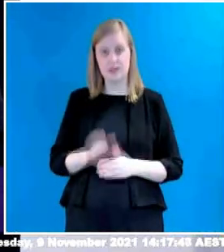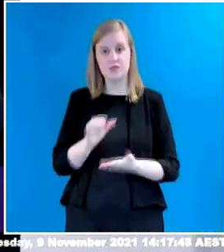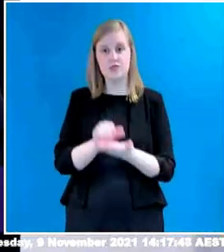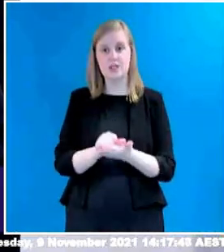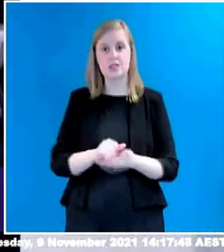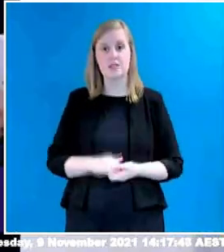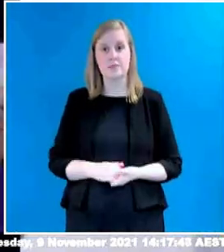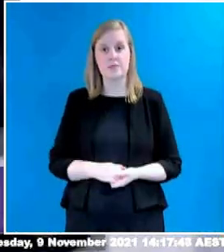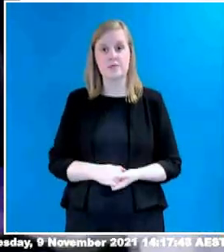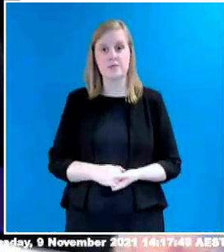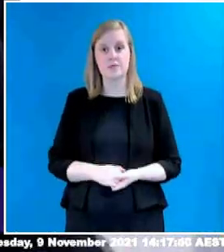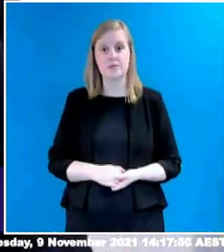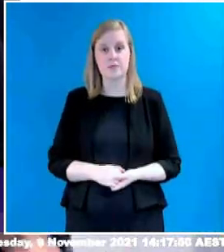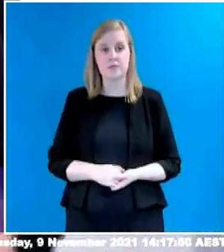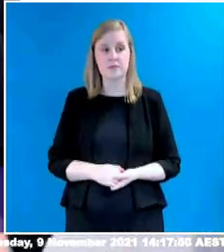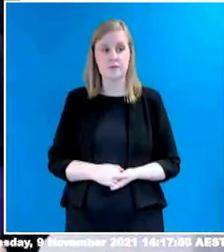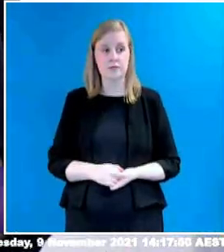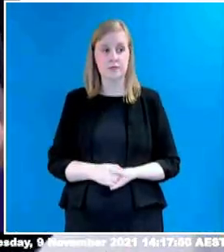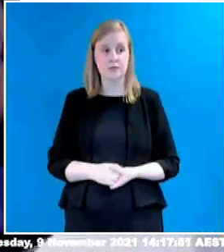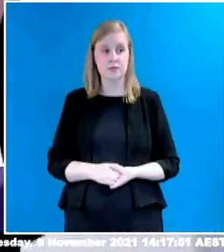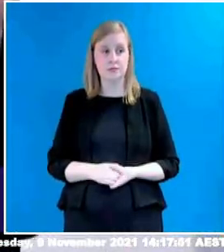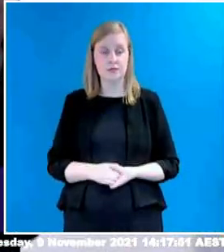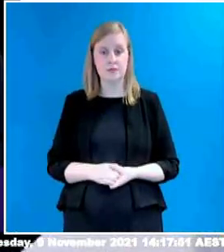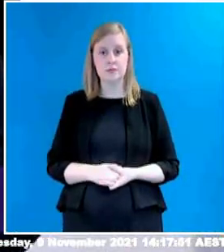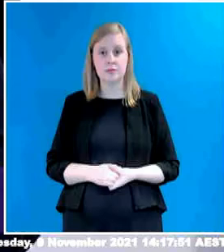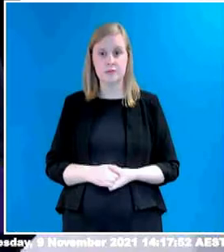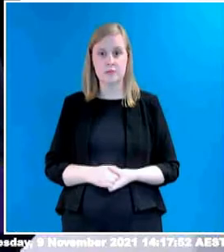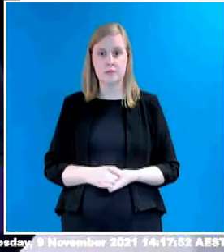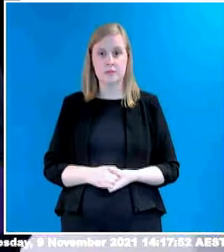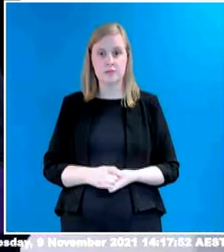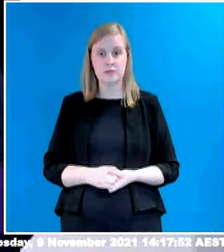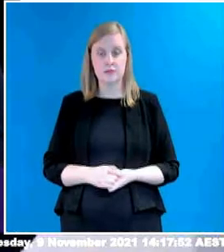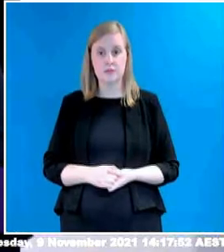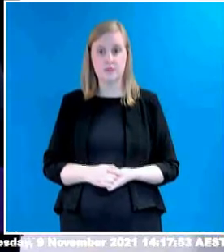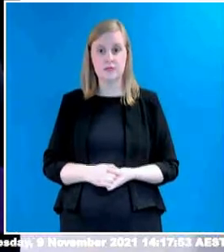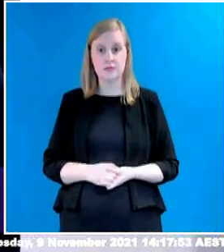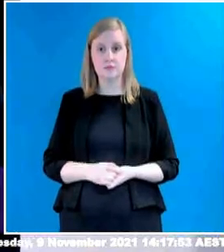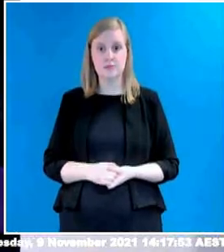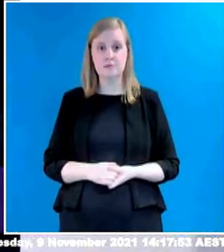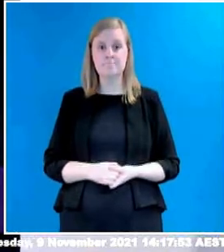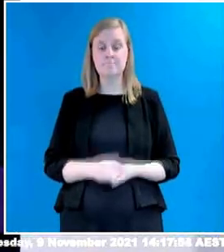One of the issues raised at the time of considering ratification was